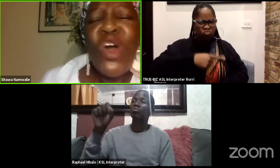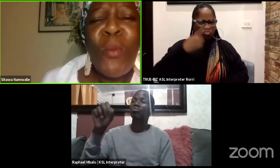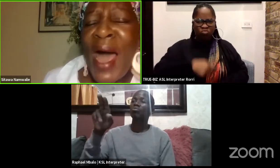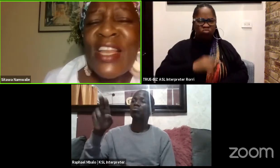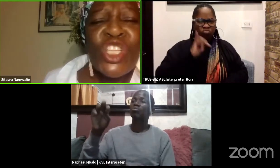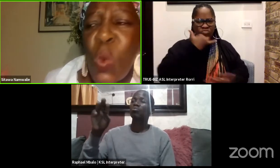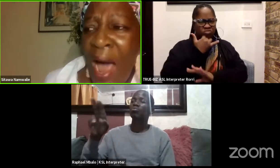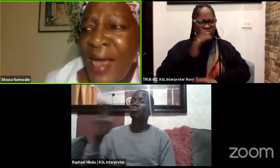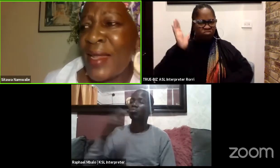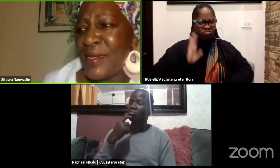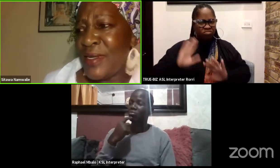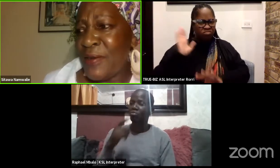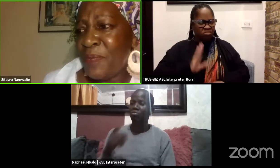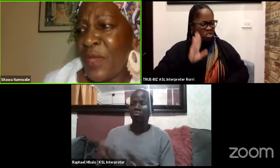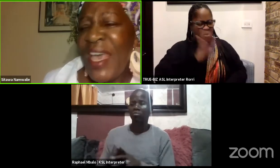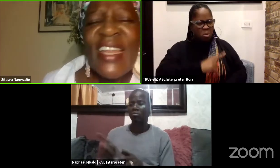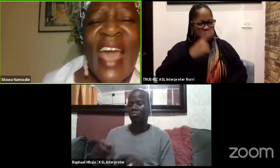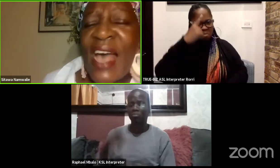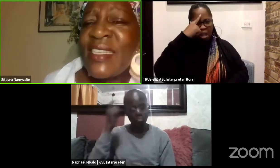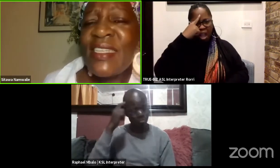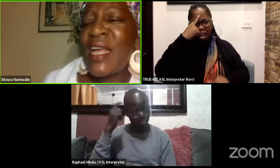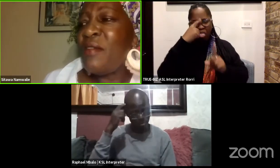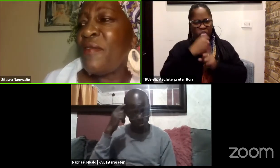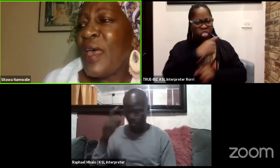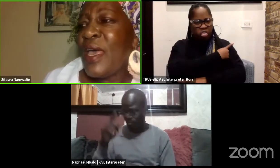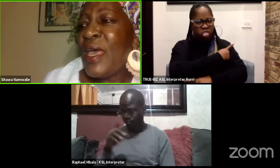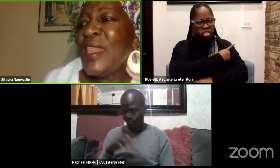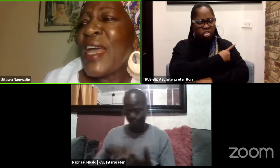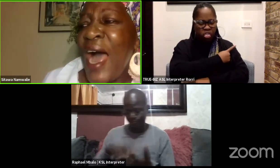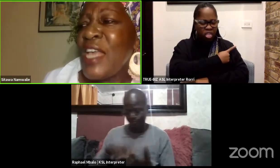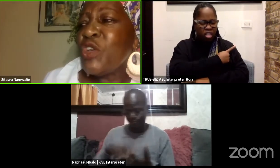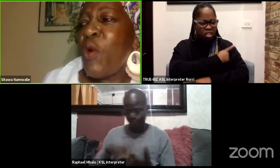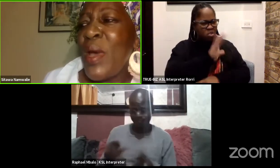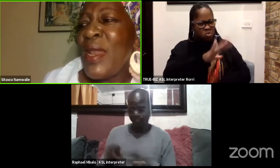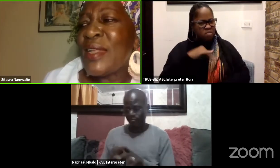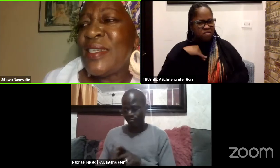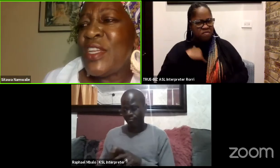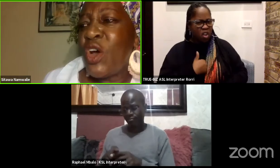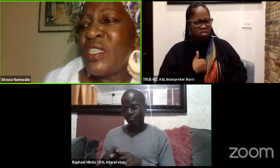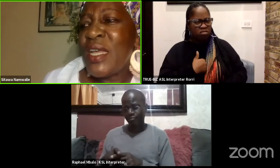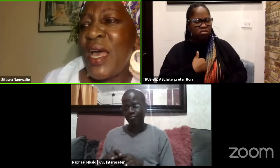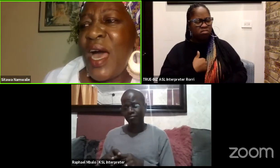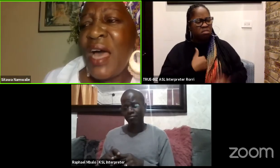"Your mind swaggered, it cast itself in the guise of a winner, did it not?